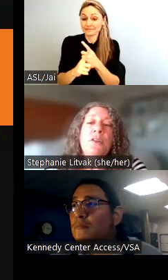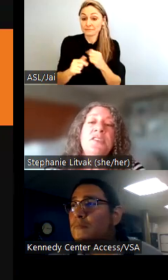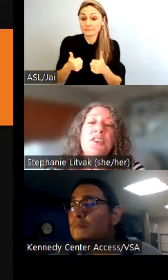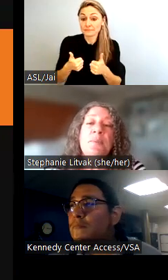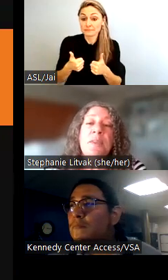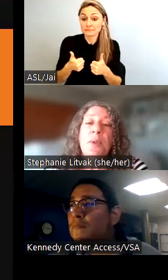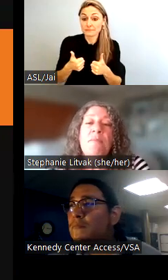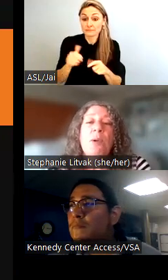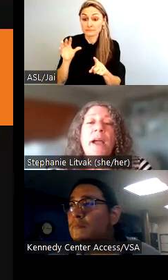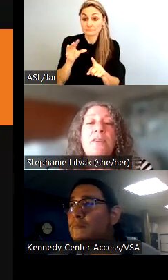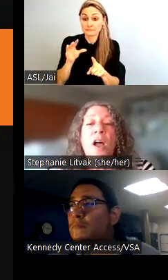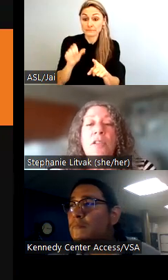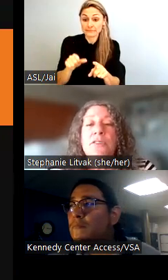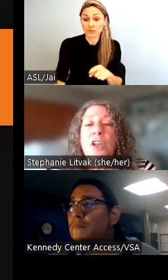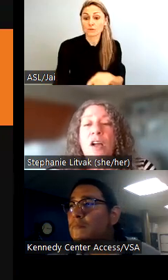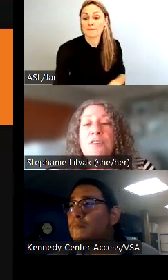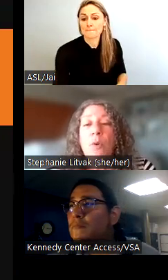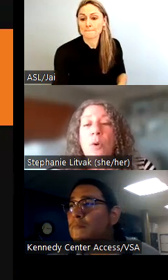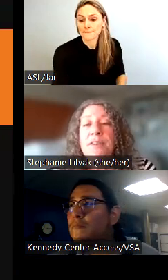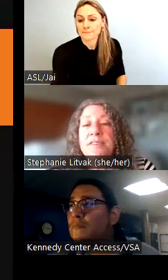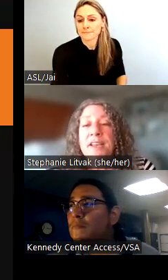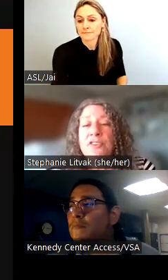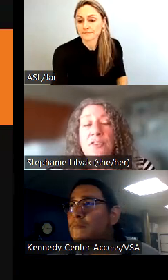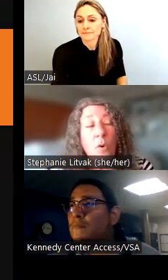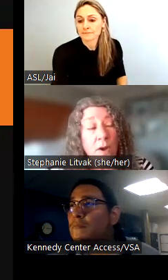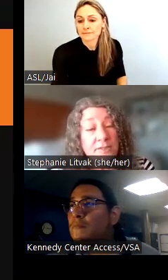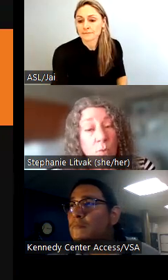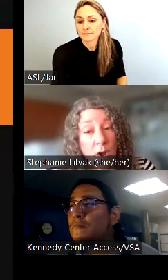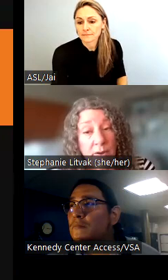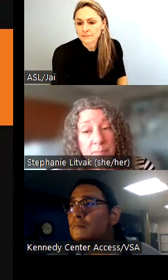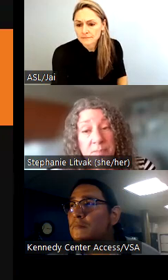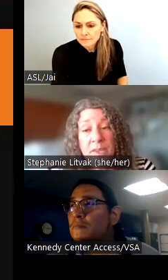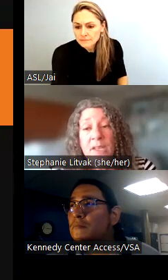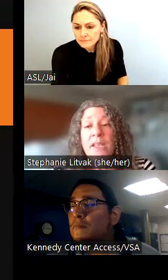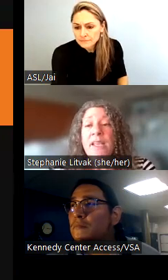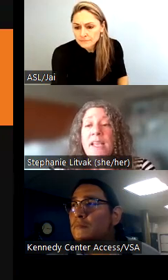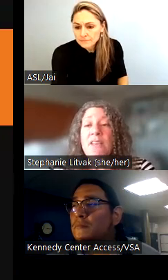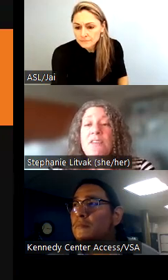Don't assume that we have prior knowledge of your organization or its work.